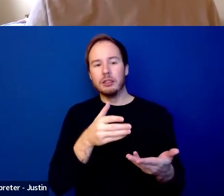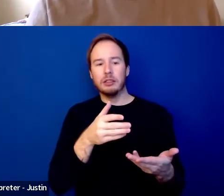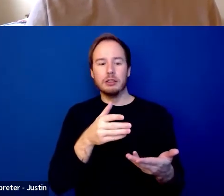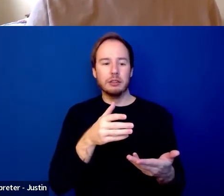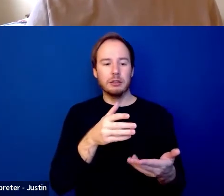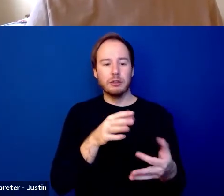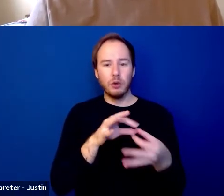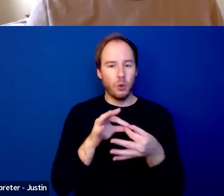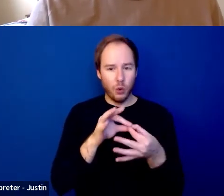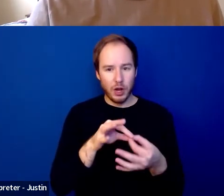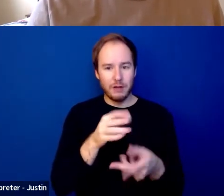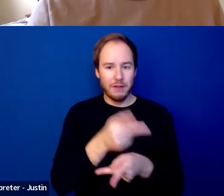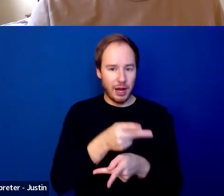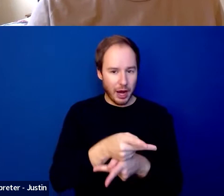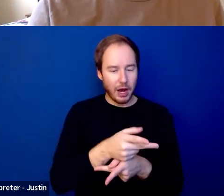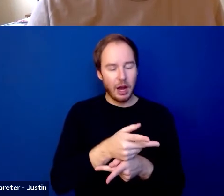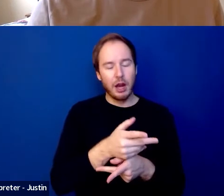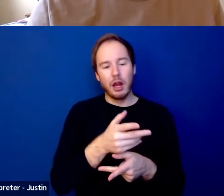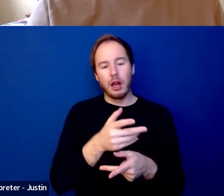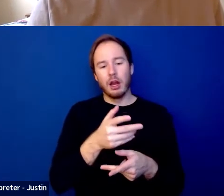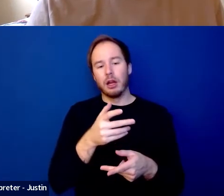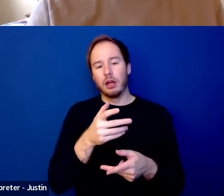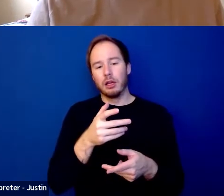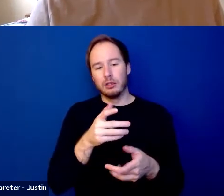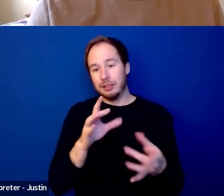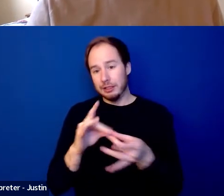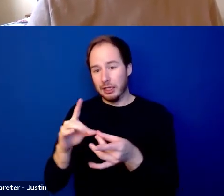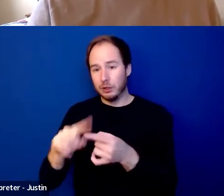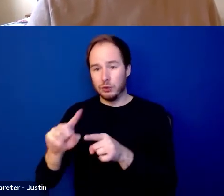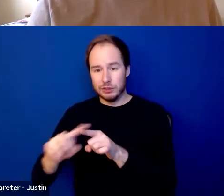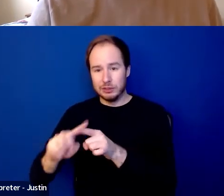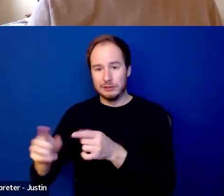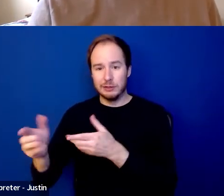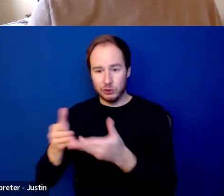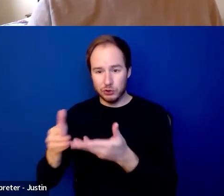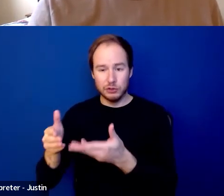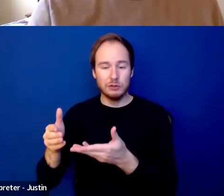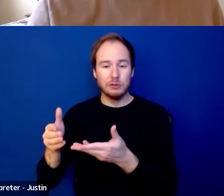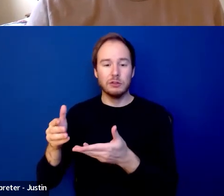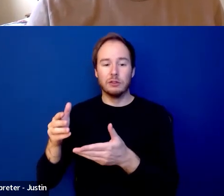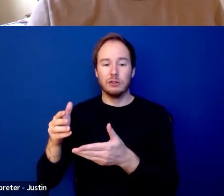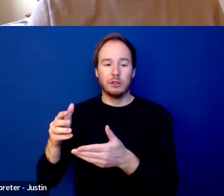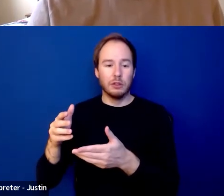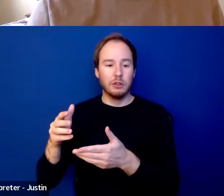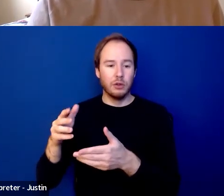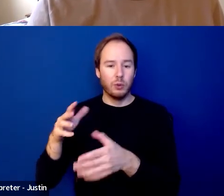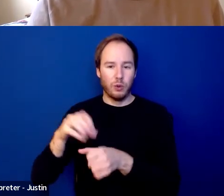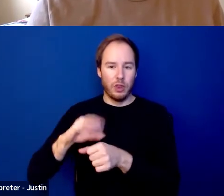in connection to all kinds of services indoors, both through our health system and otherwise.